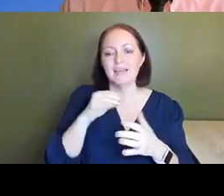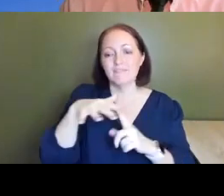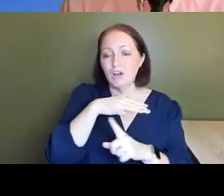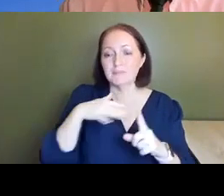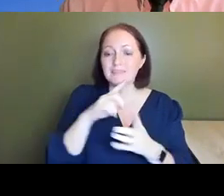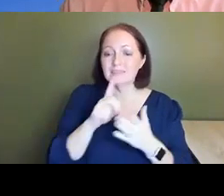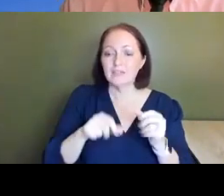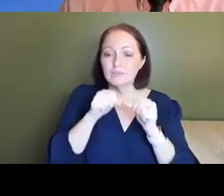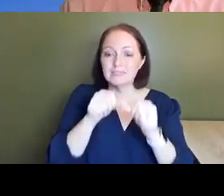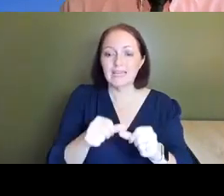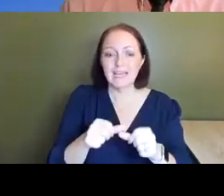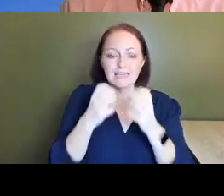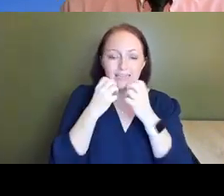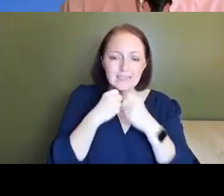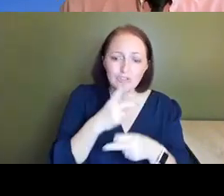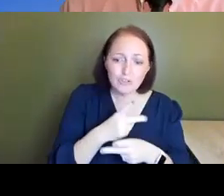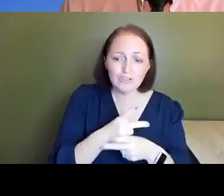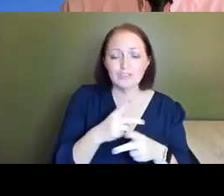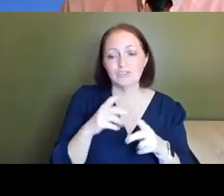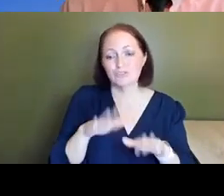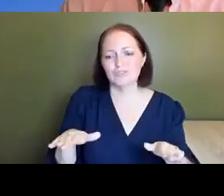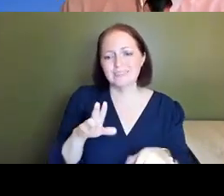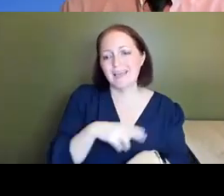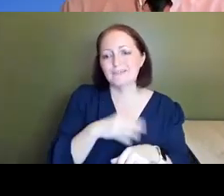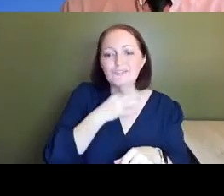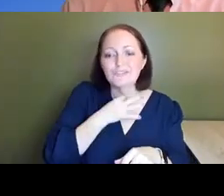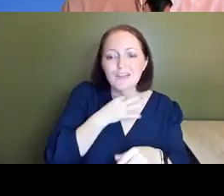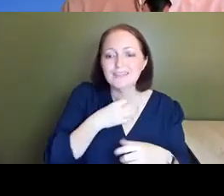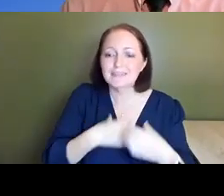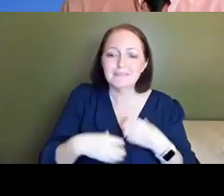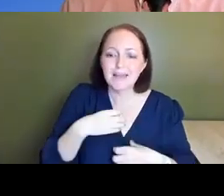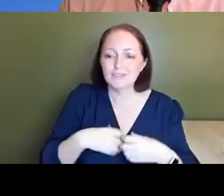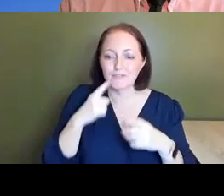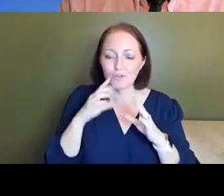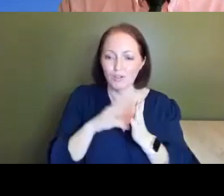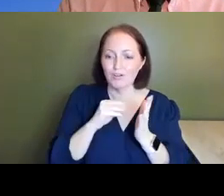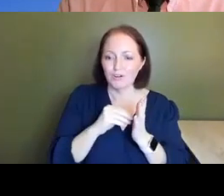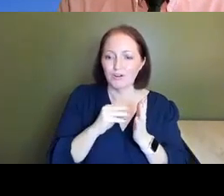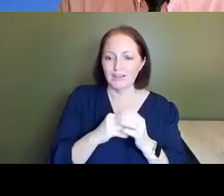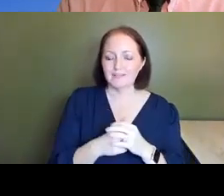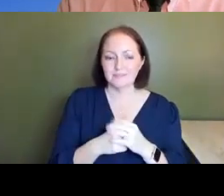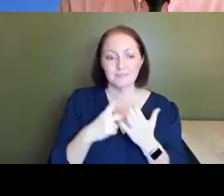and nourish children's natural curiosity and passion for learning. Programs all should